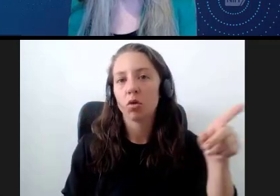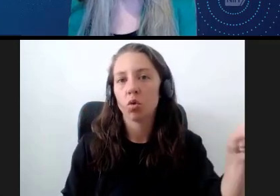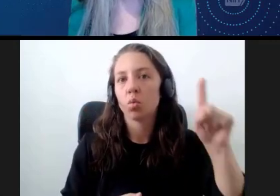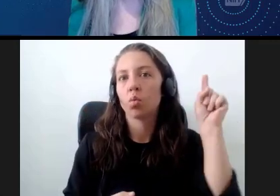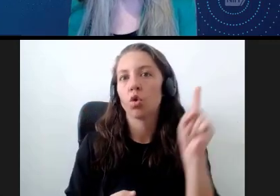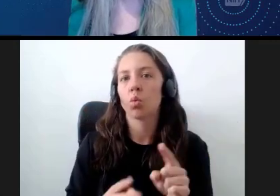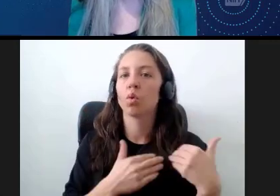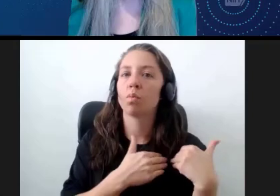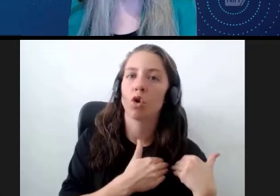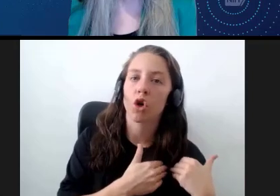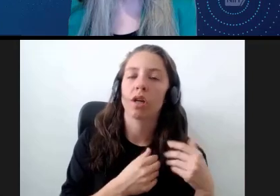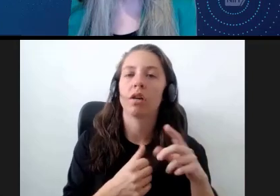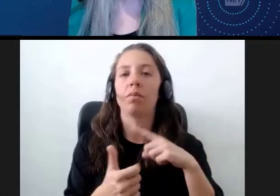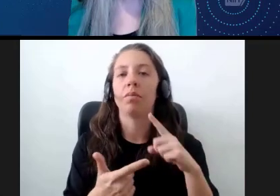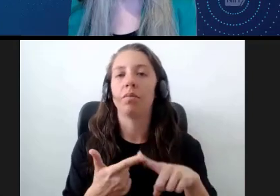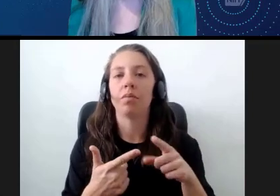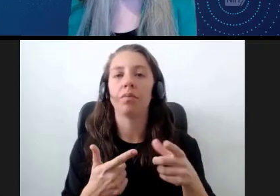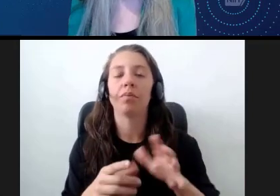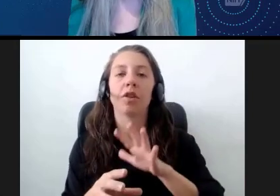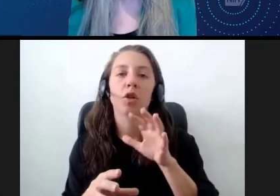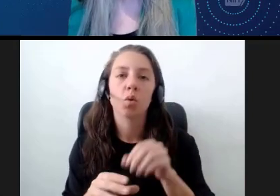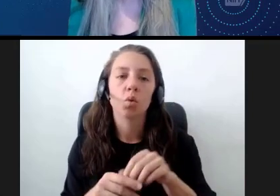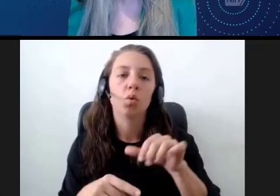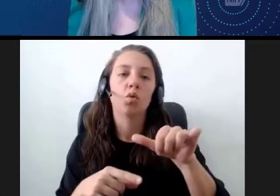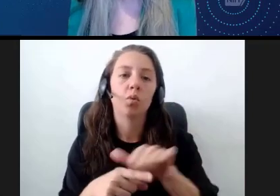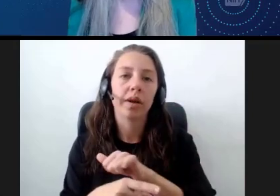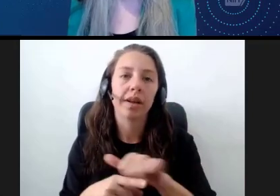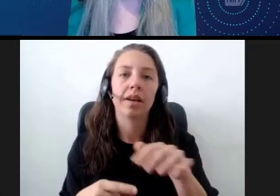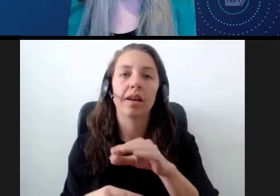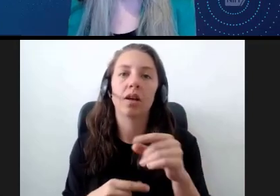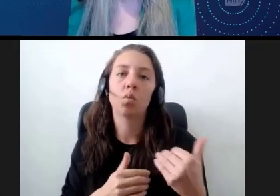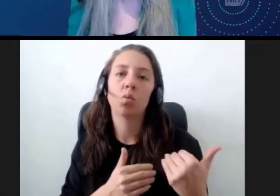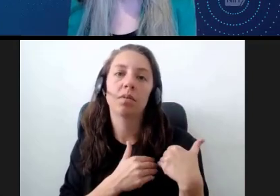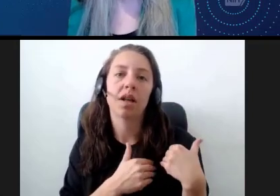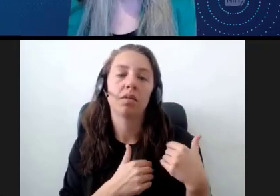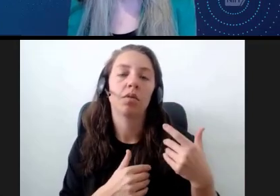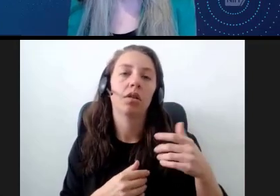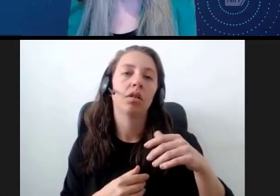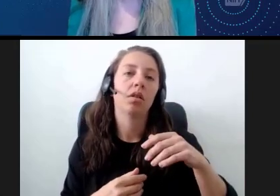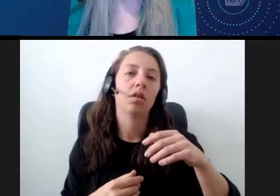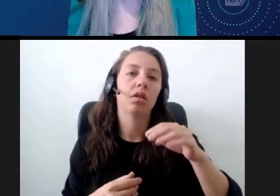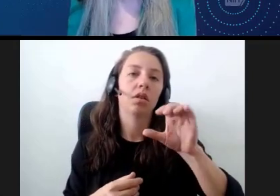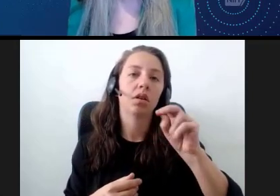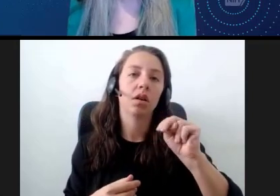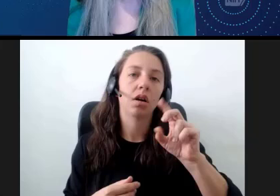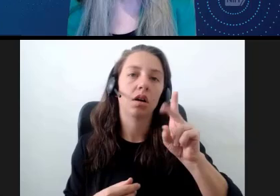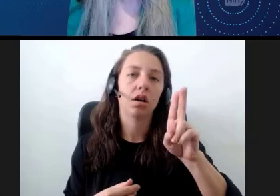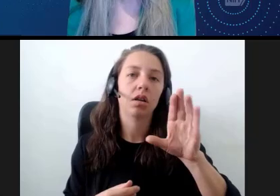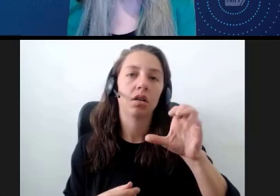To include training in the responsible conduct of research, and a recruitment plan to enhance diversity